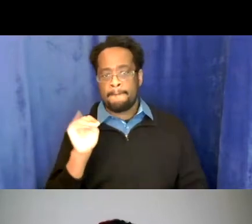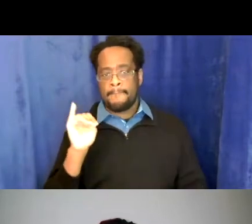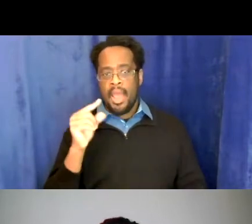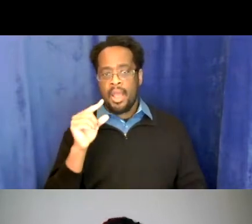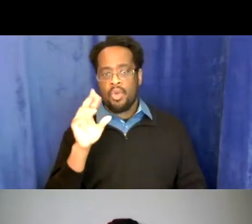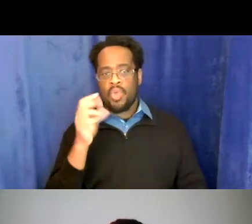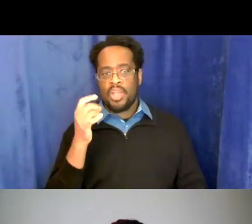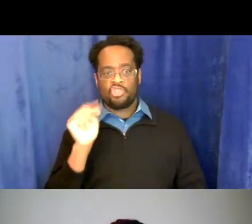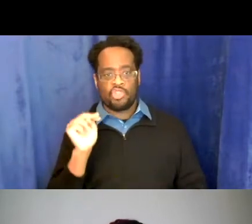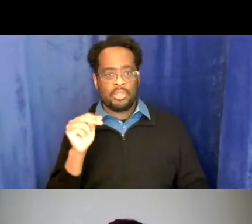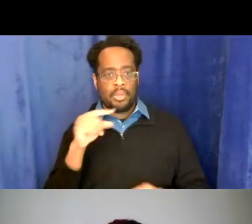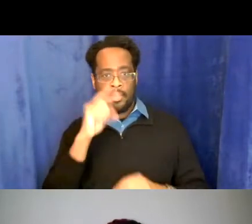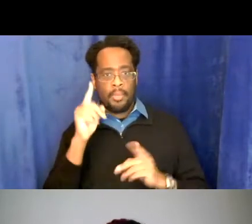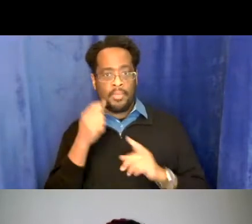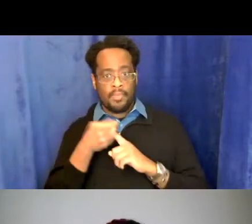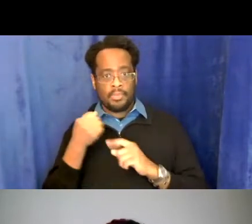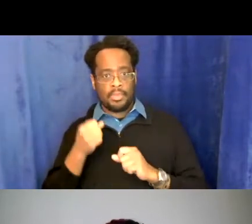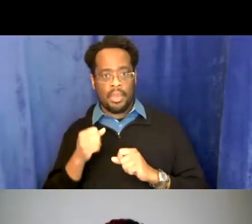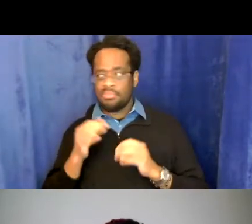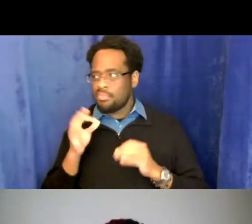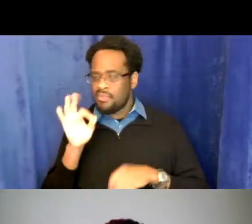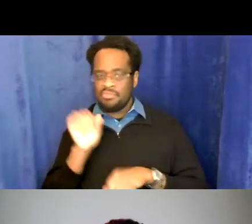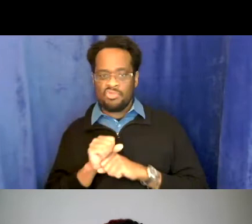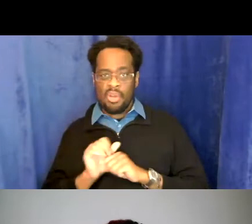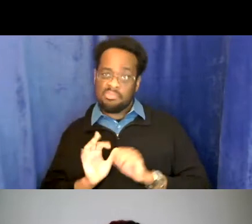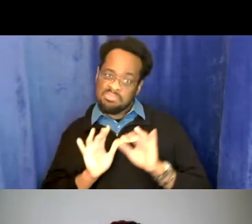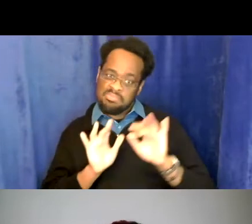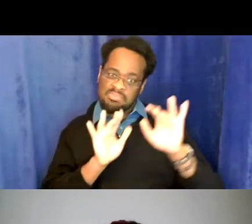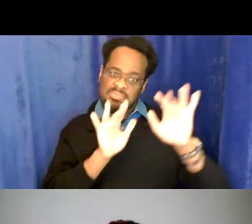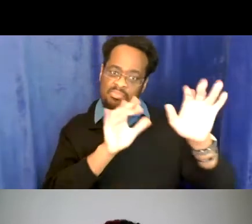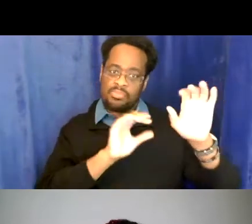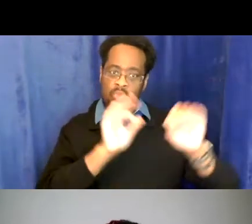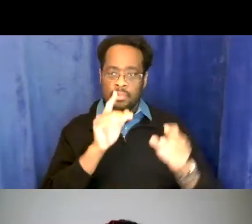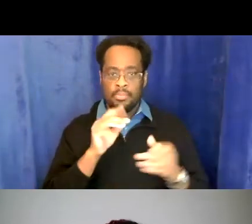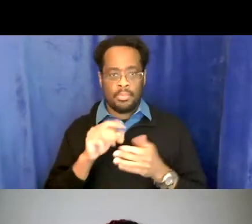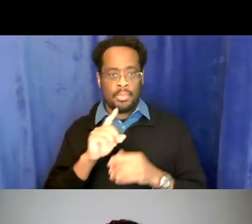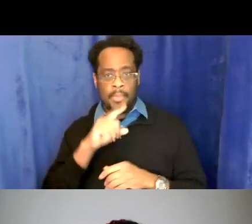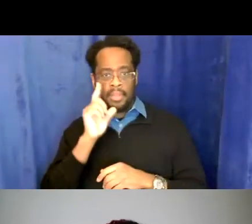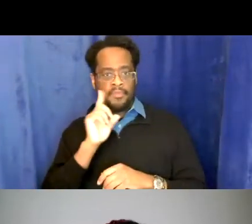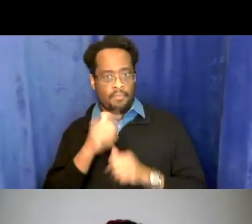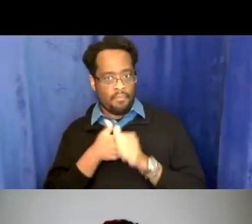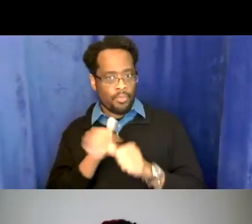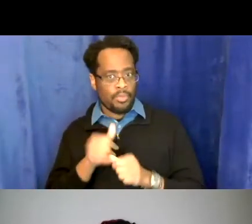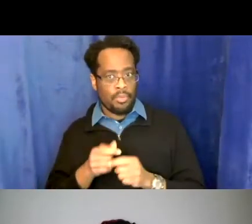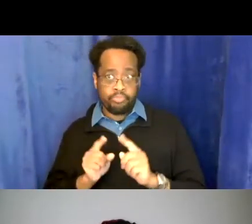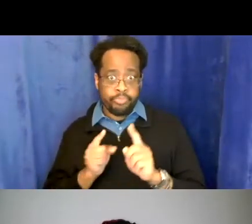through the great migration that moved from the south who weren't able to find jobs to the north